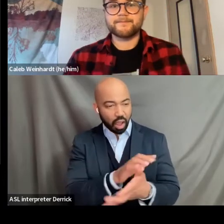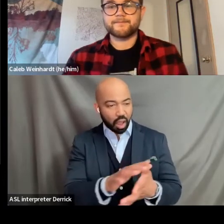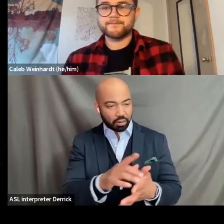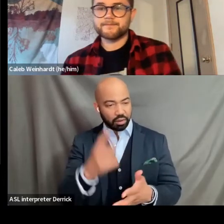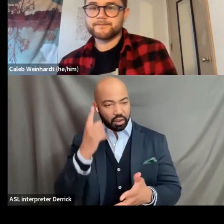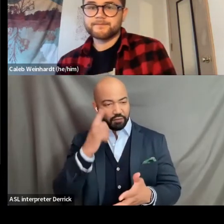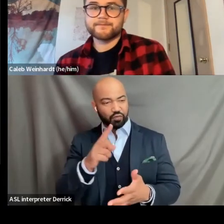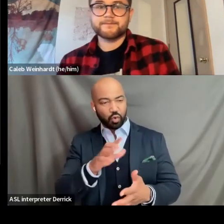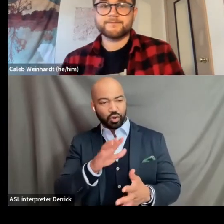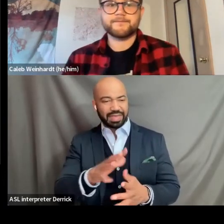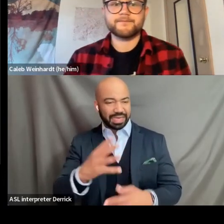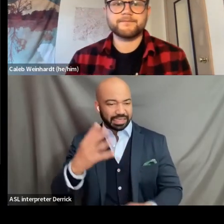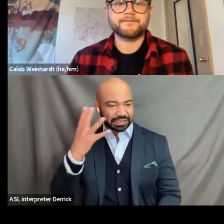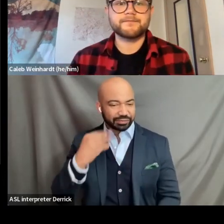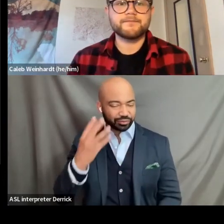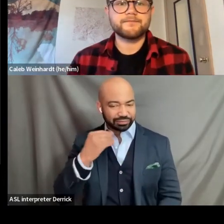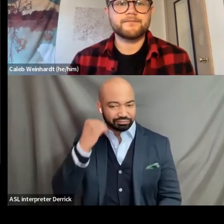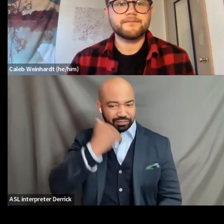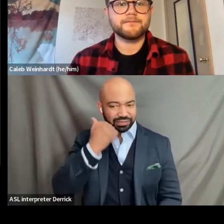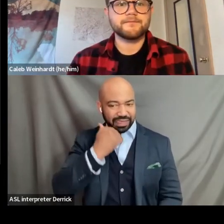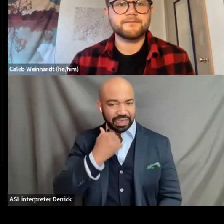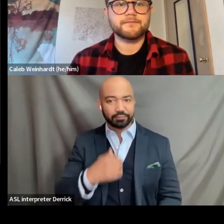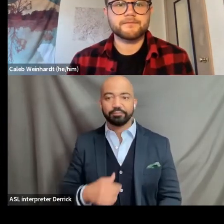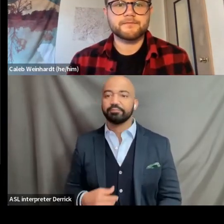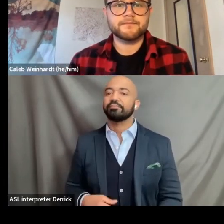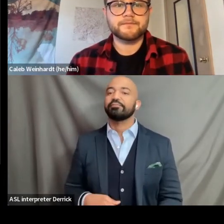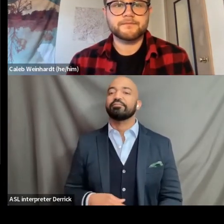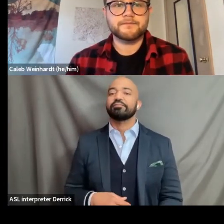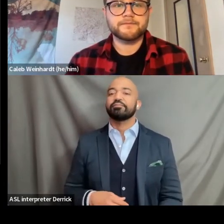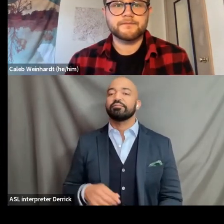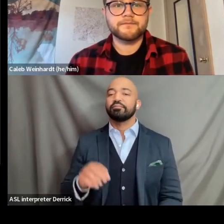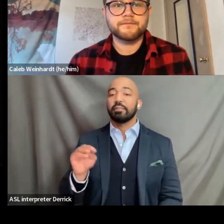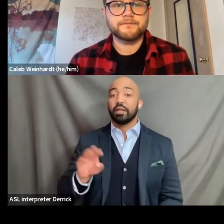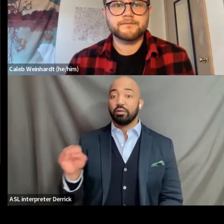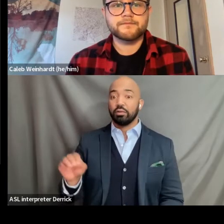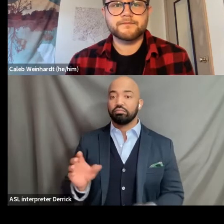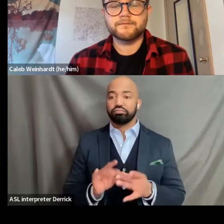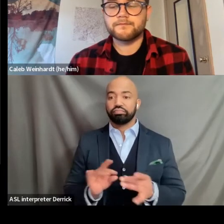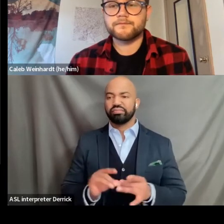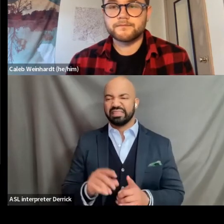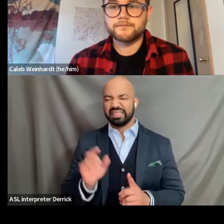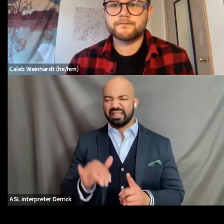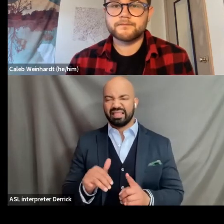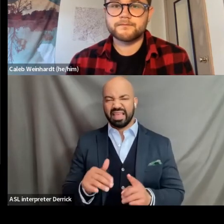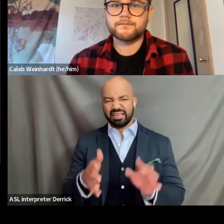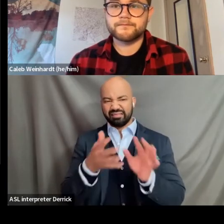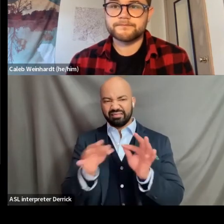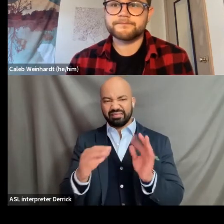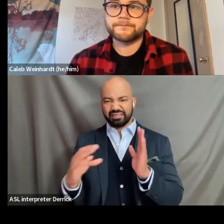So that is a kind of a gobbledygook, really intense, dense paragraph.